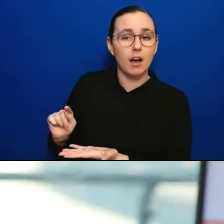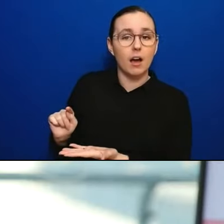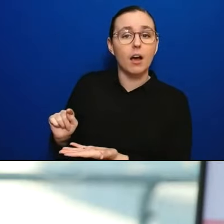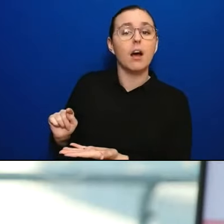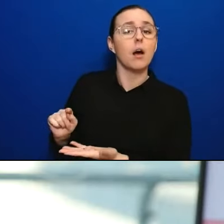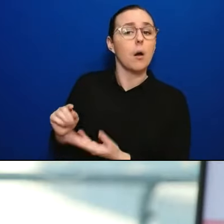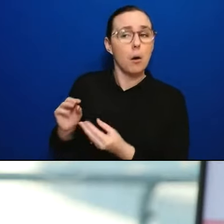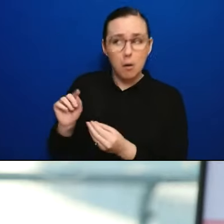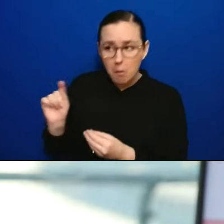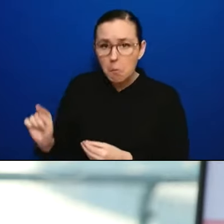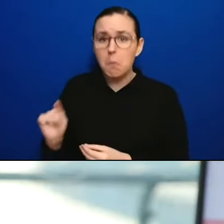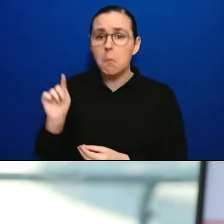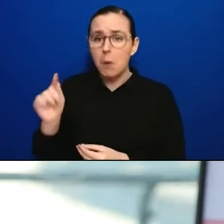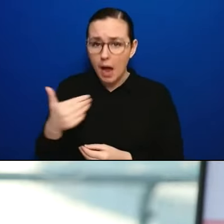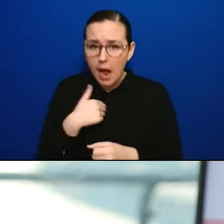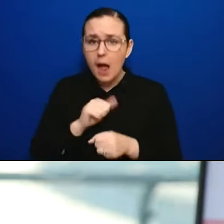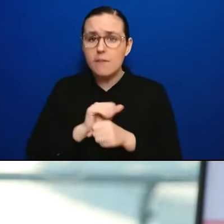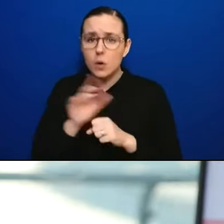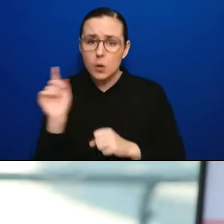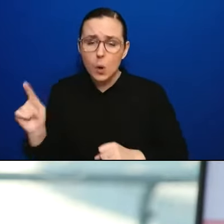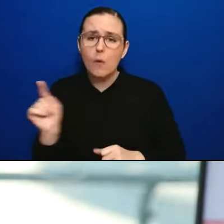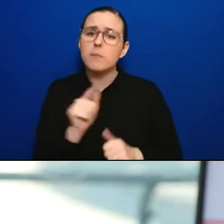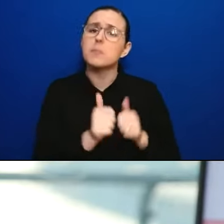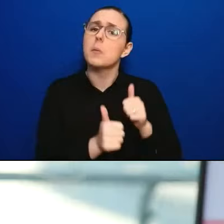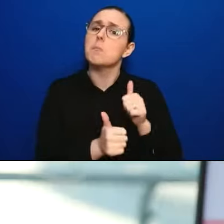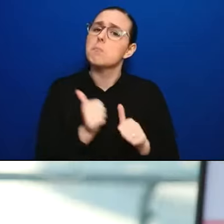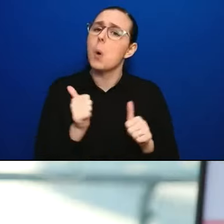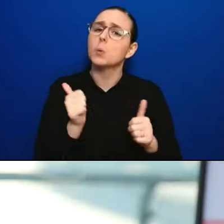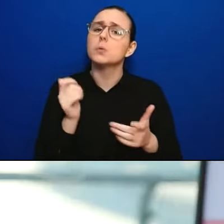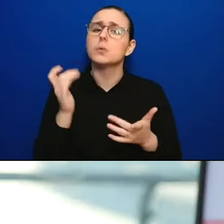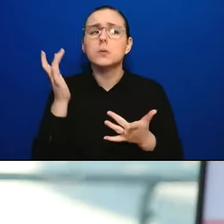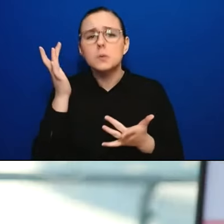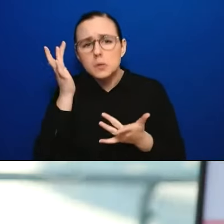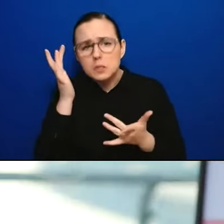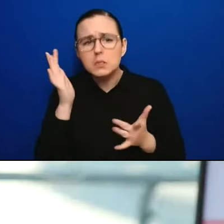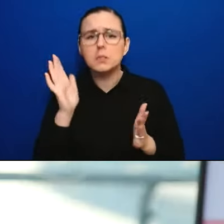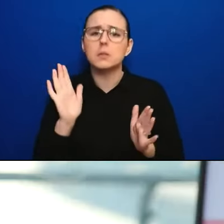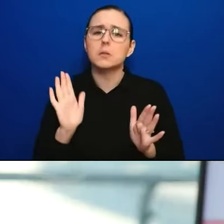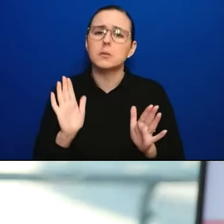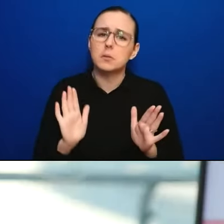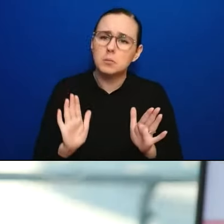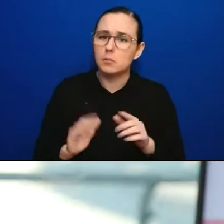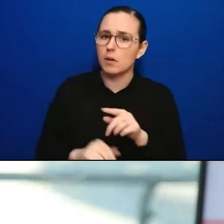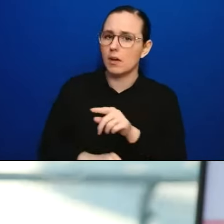management approach, reflecting very high levels of transmission.